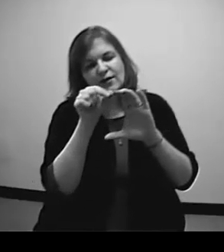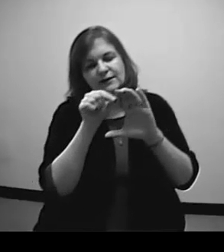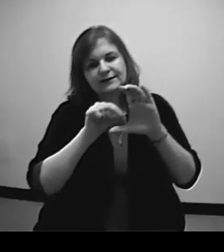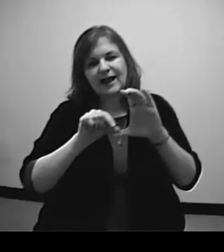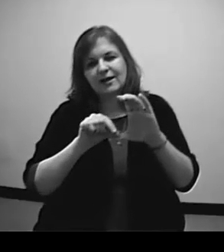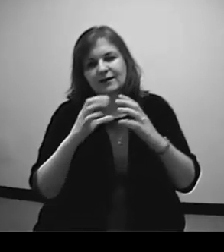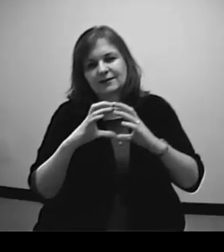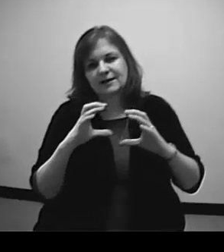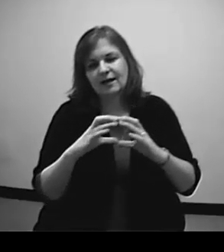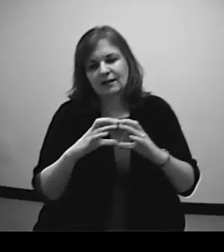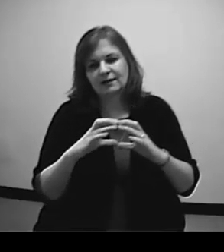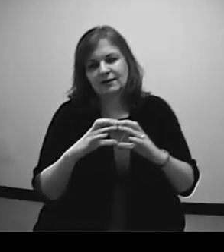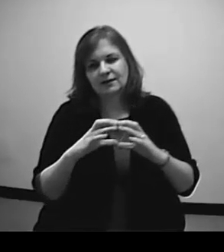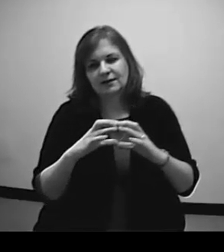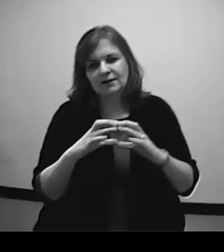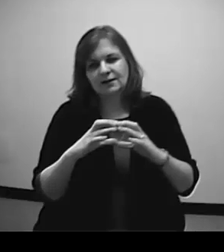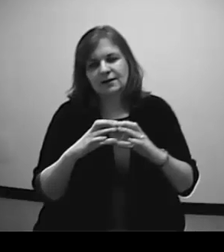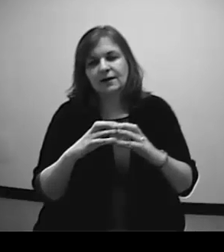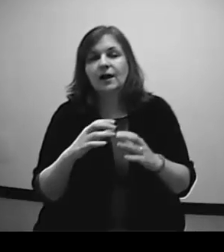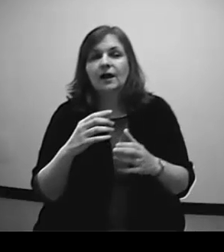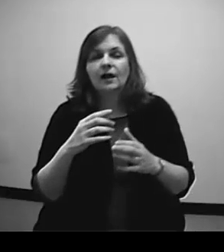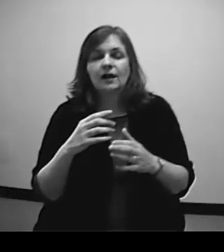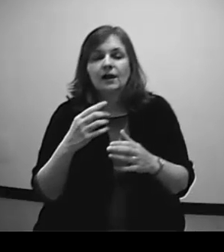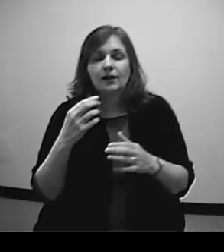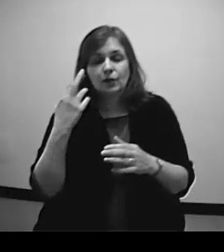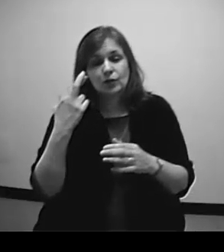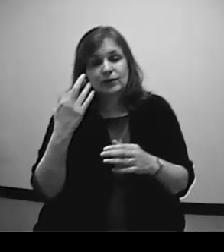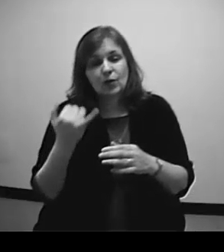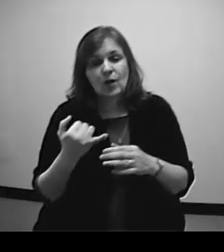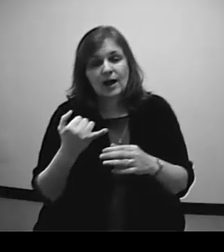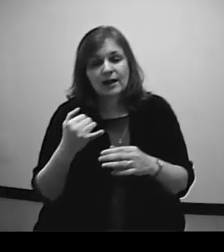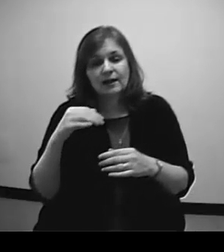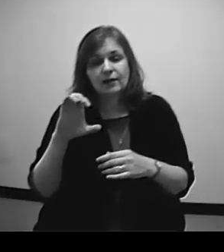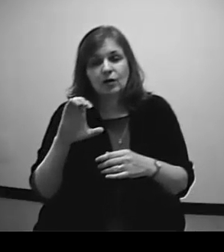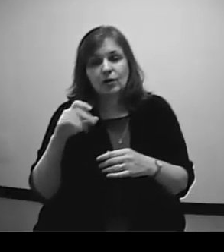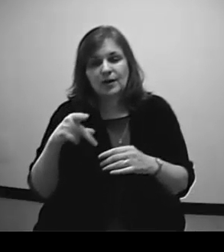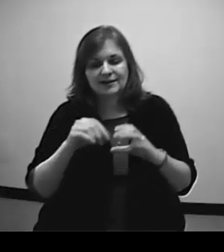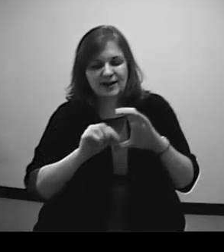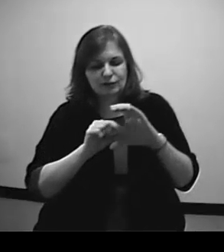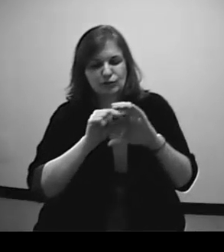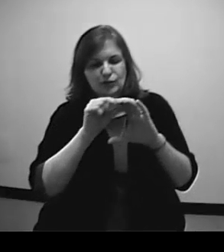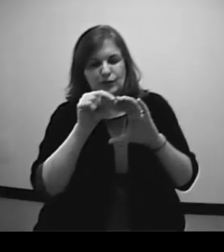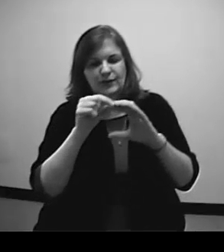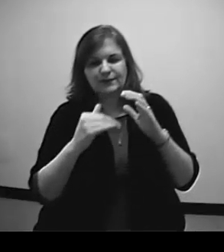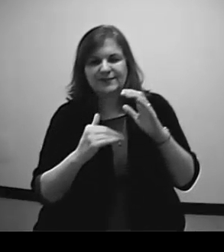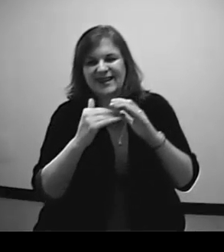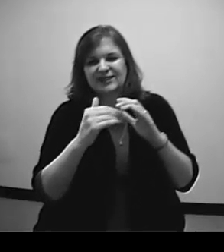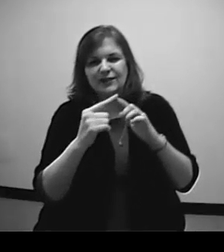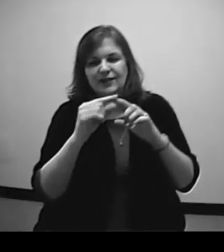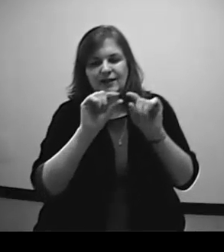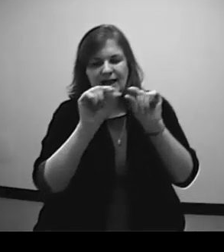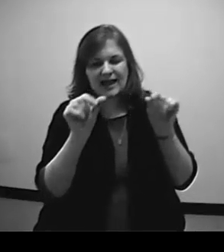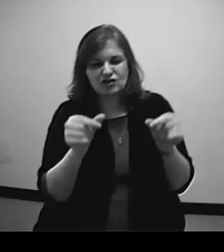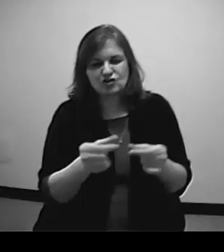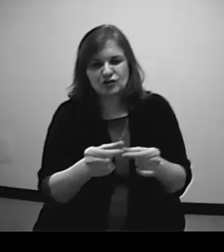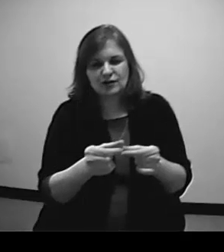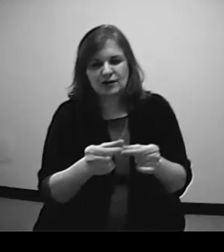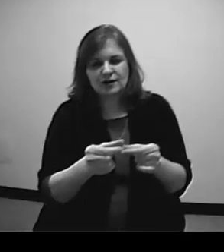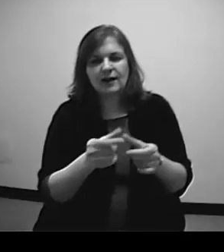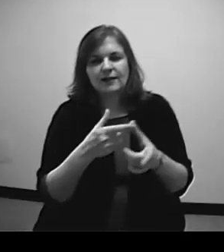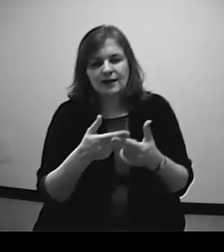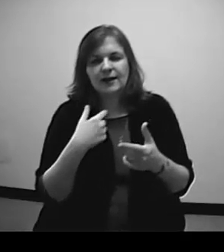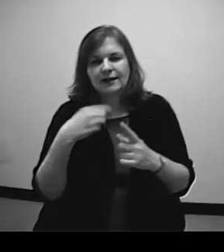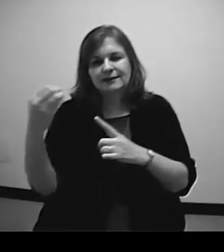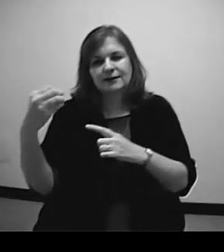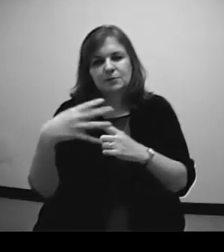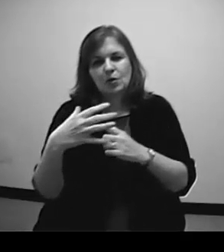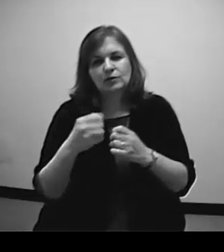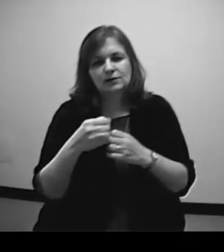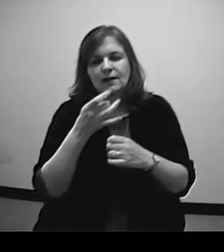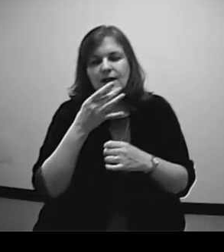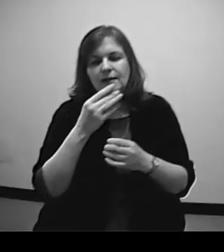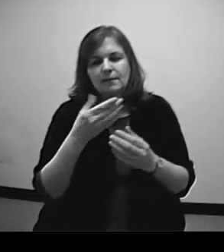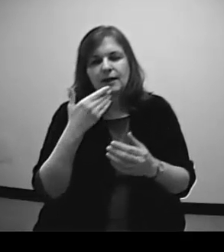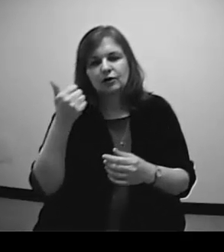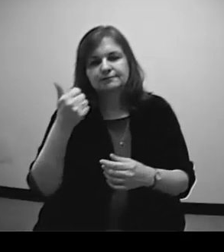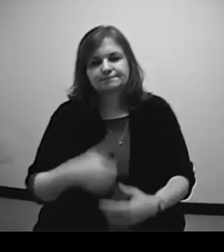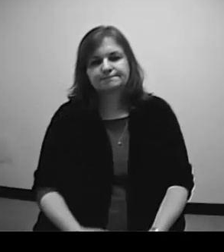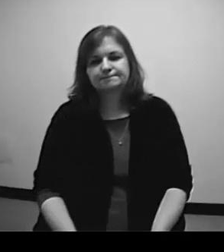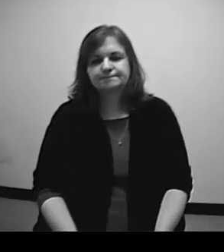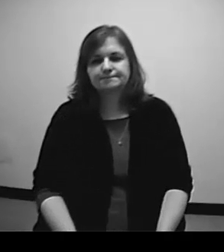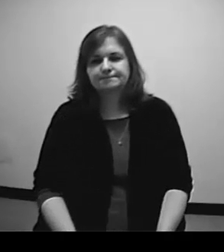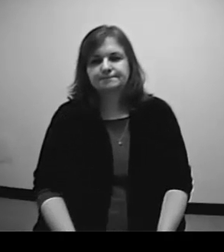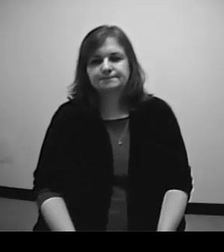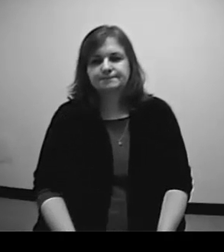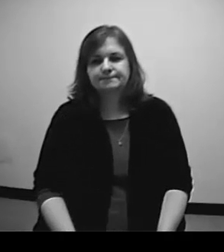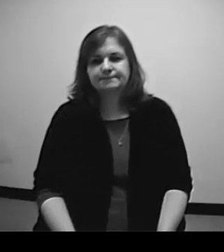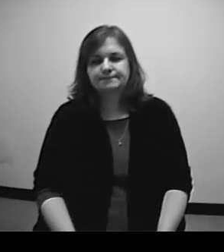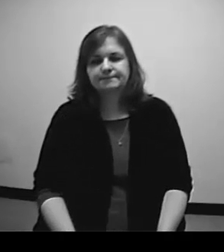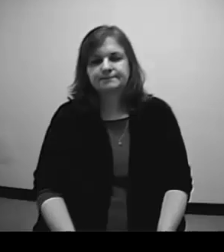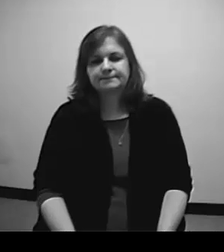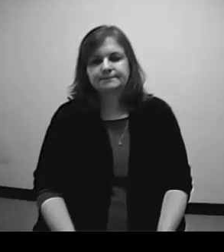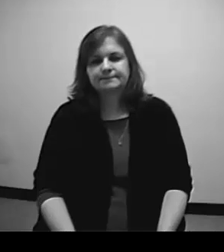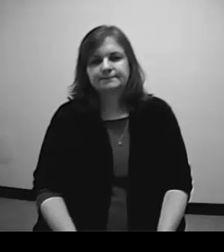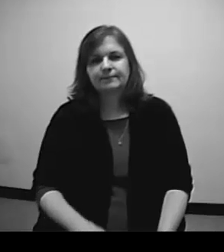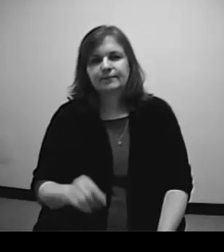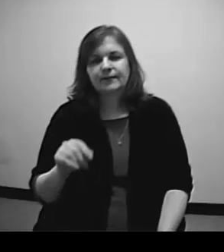photosynthetic pigments being pushed to the outside is a better exposure to sunlight